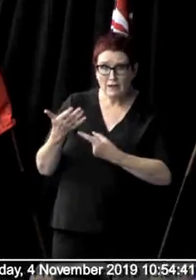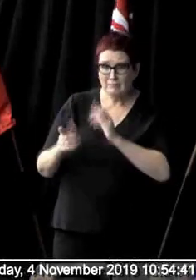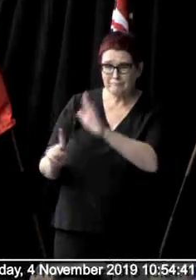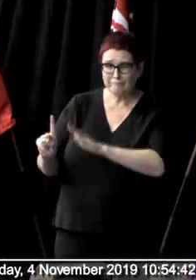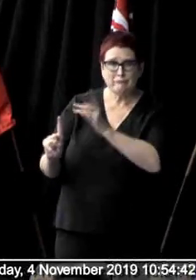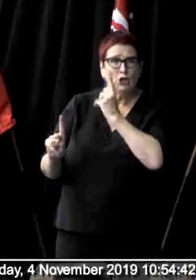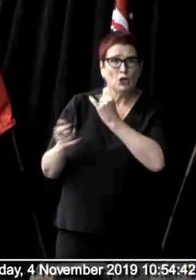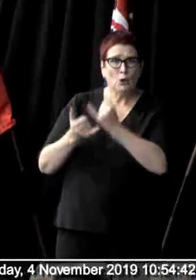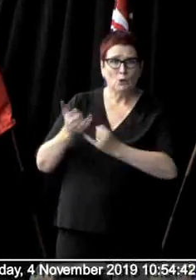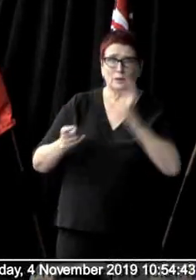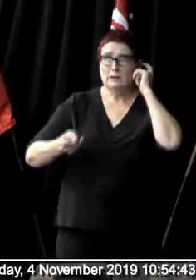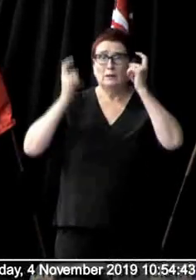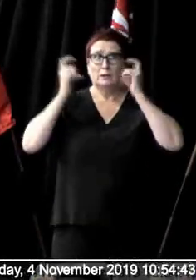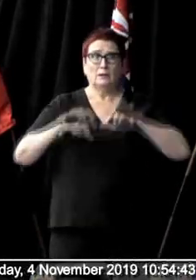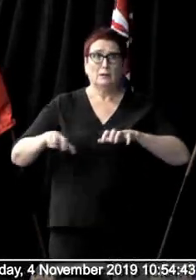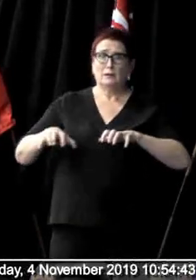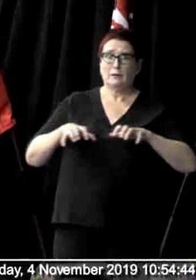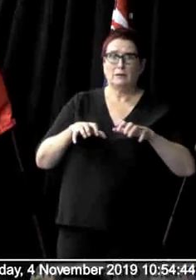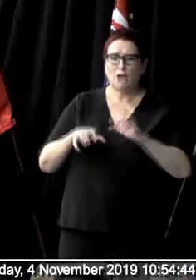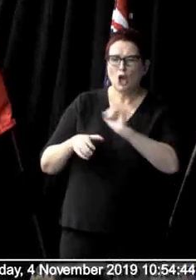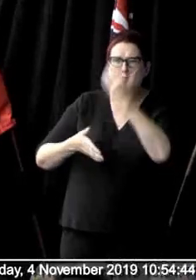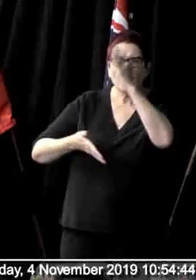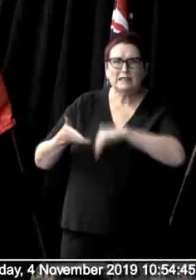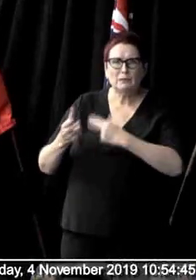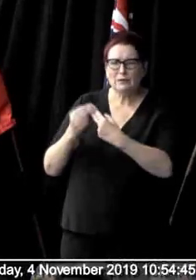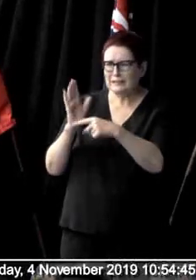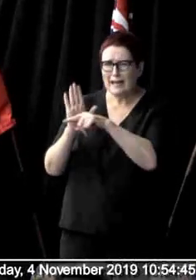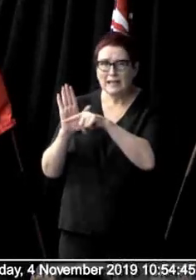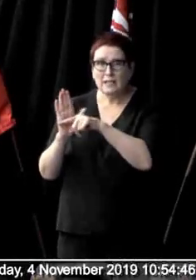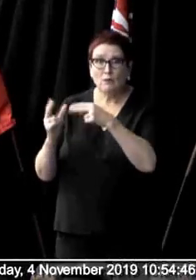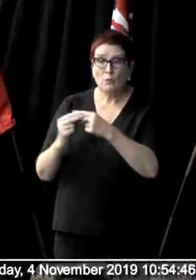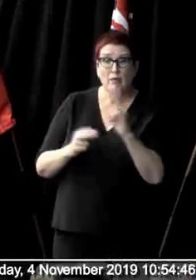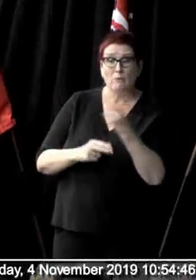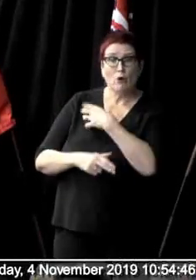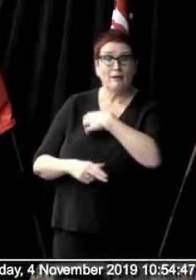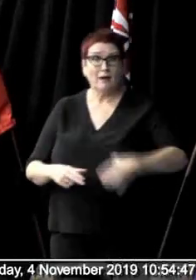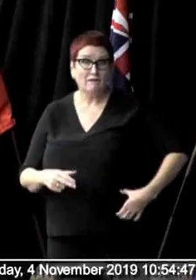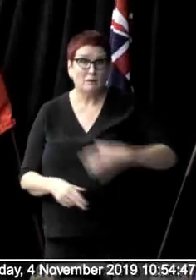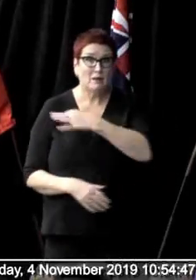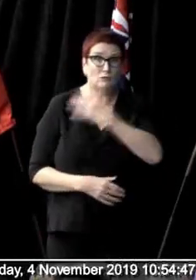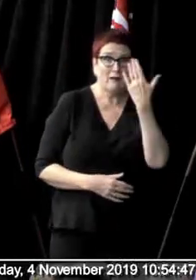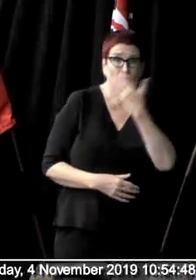The negative experiences at public and private institutions have taken a toll on Charlotte’s family.